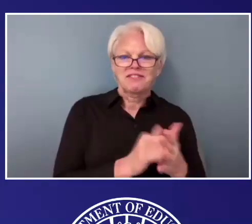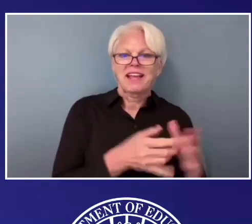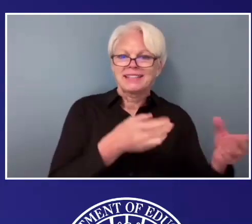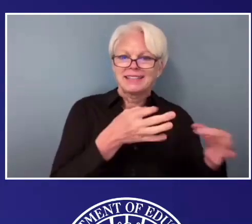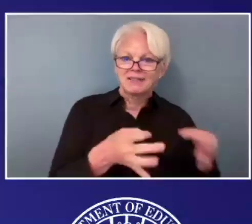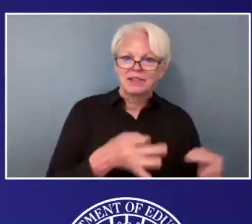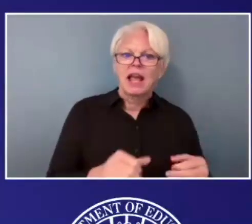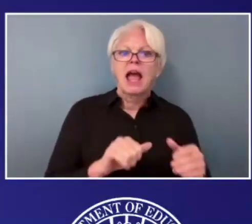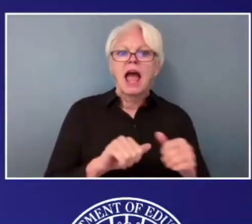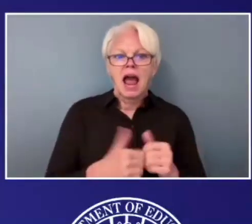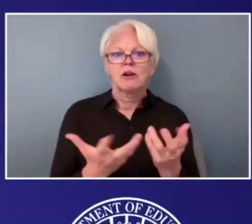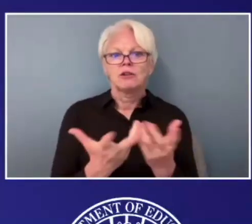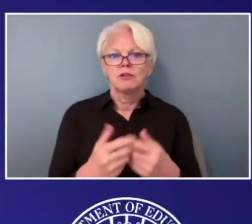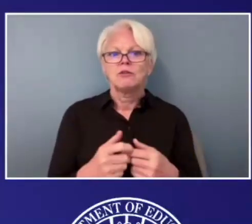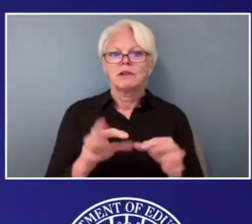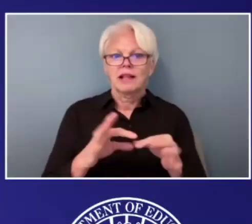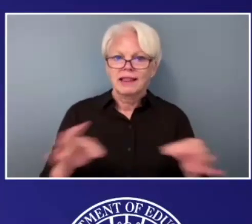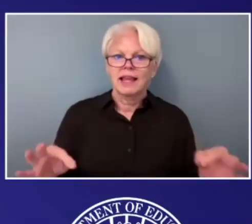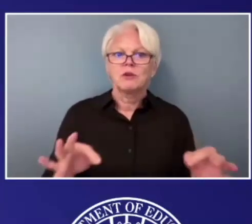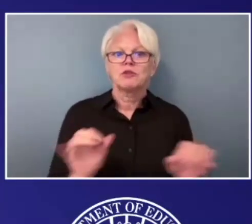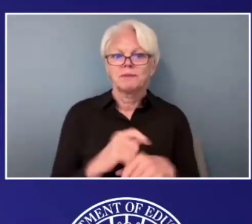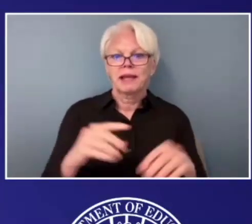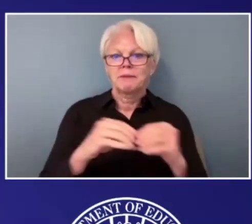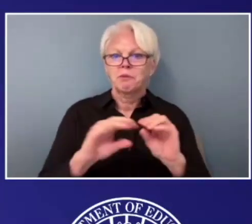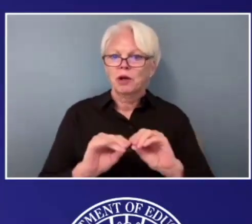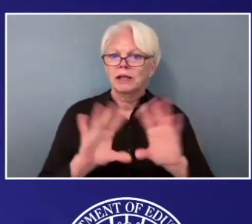around that to tighten that up. So that will be forthcoming as well.